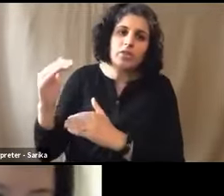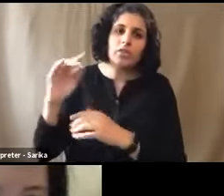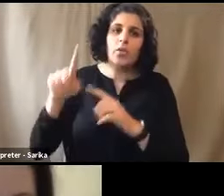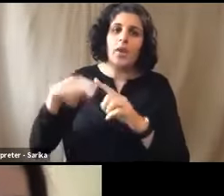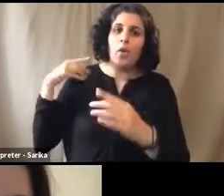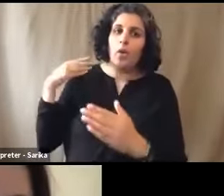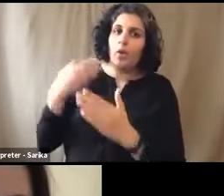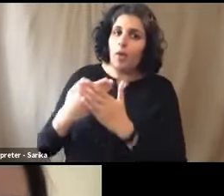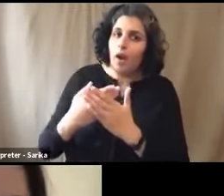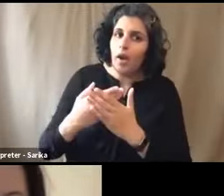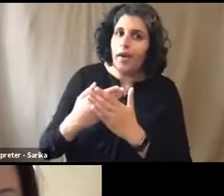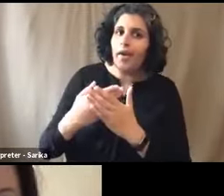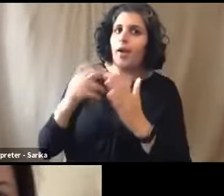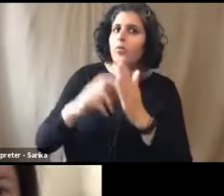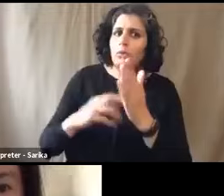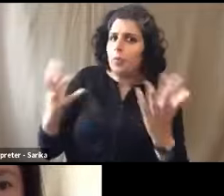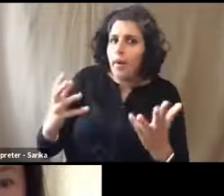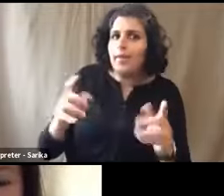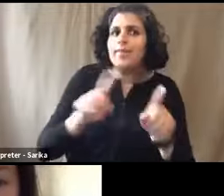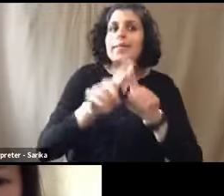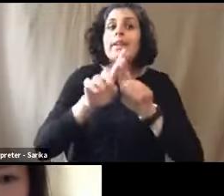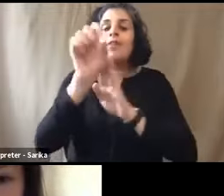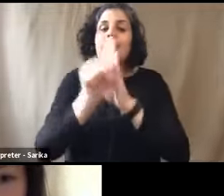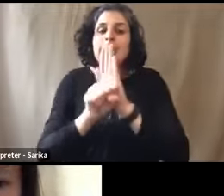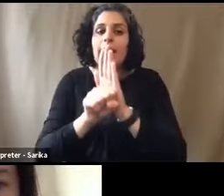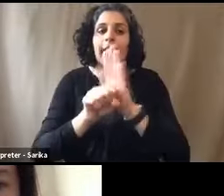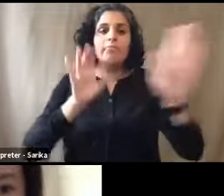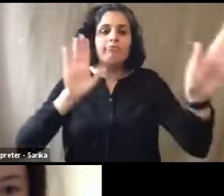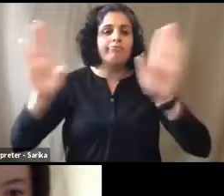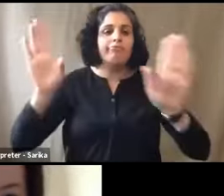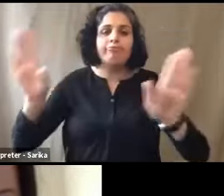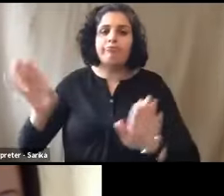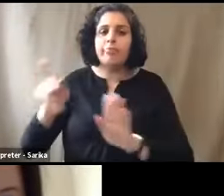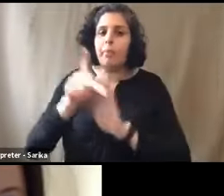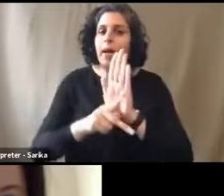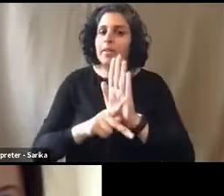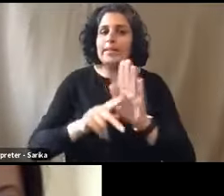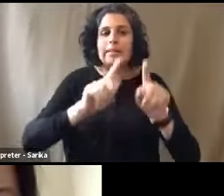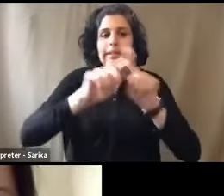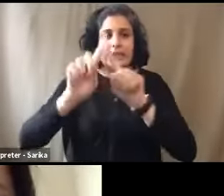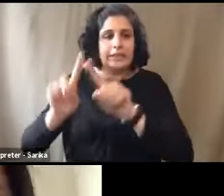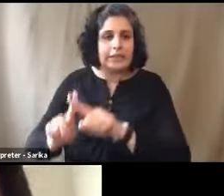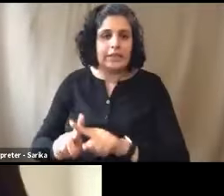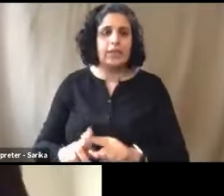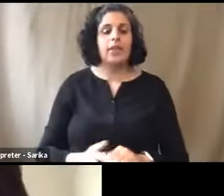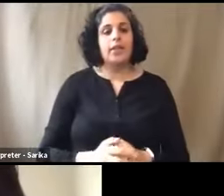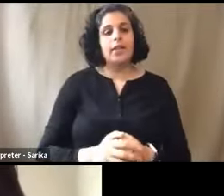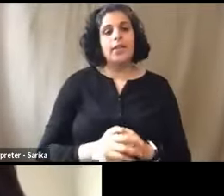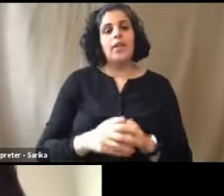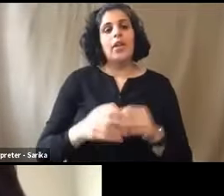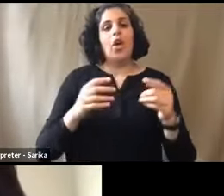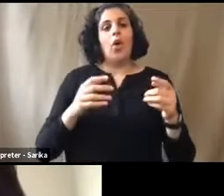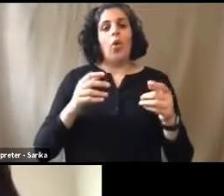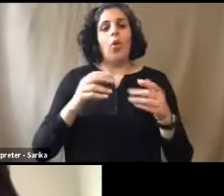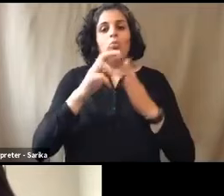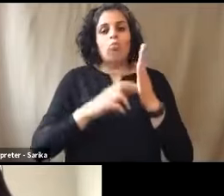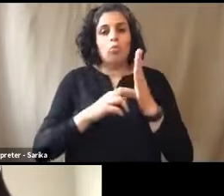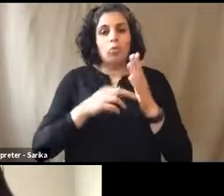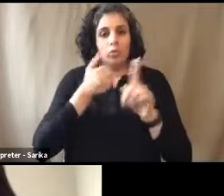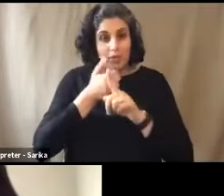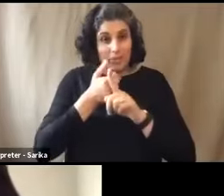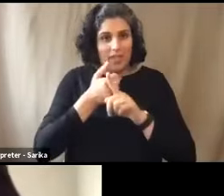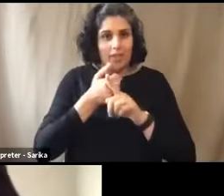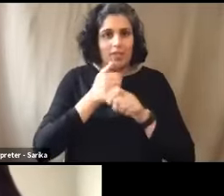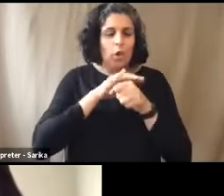Different states are having different policies, so it's kind of being handled locally.